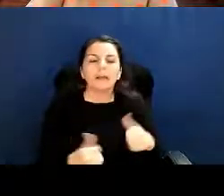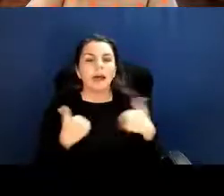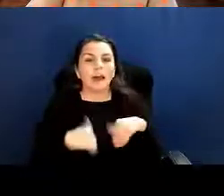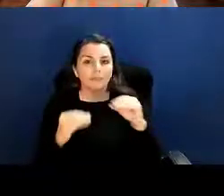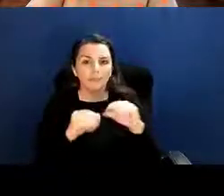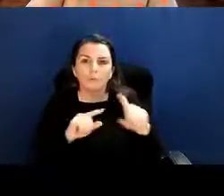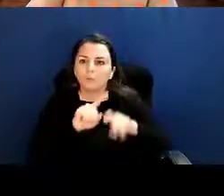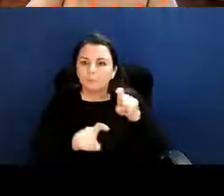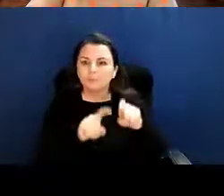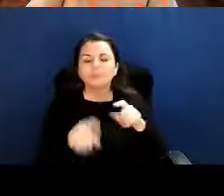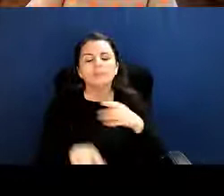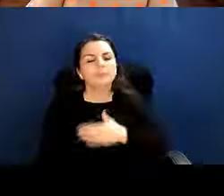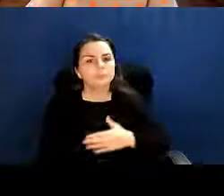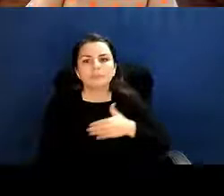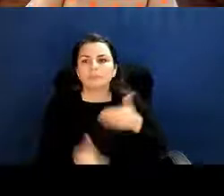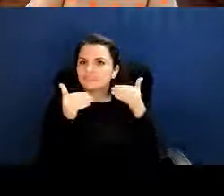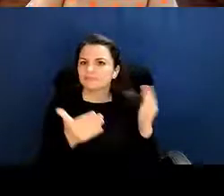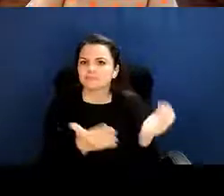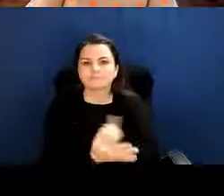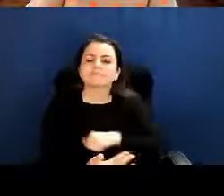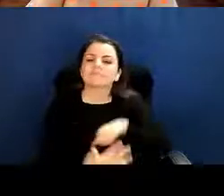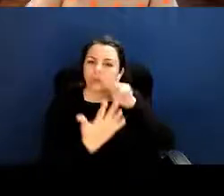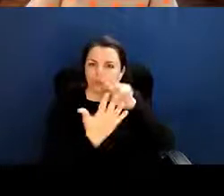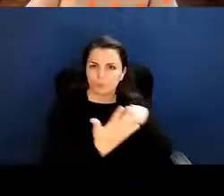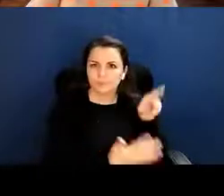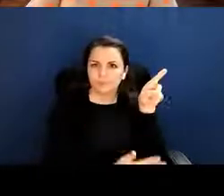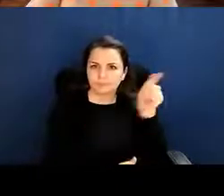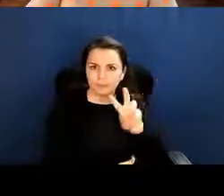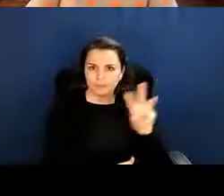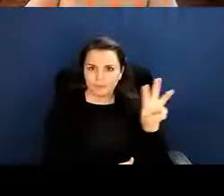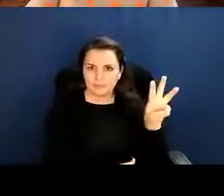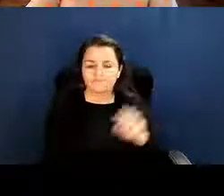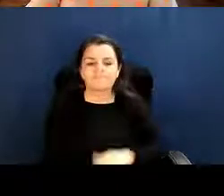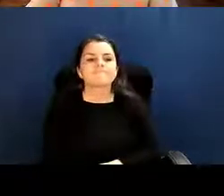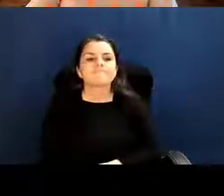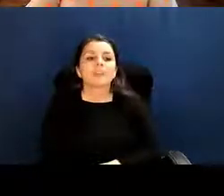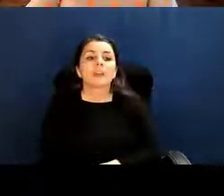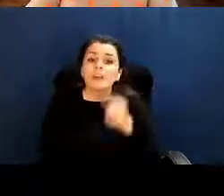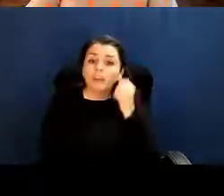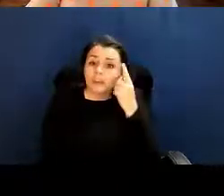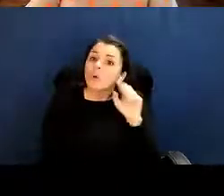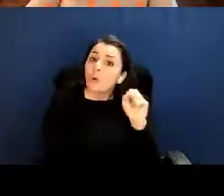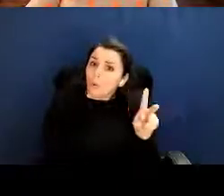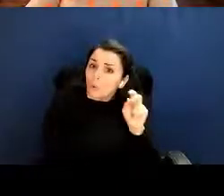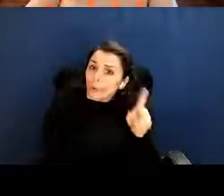I would encourage you to look there. Now it is okay for you to have other roles